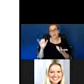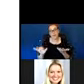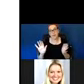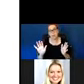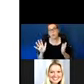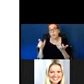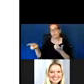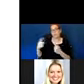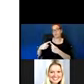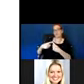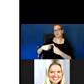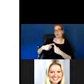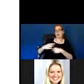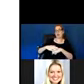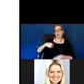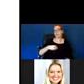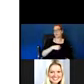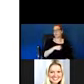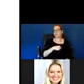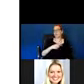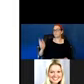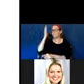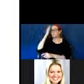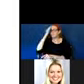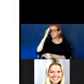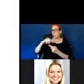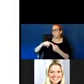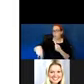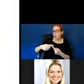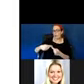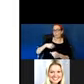and having that consistent schedule really helps.